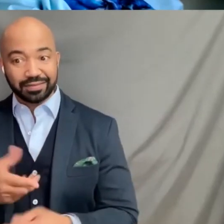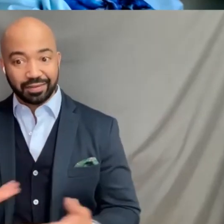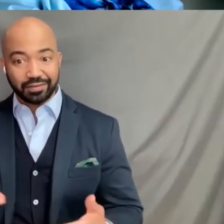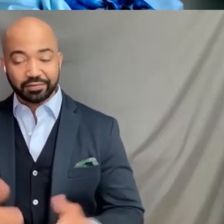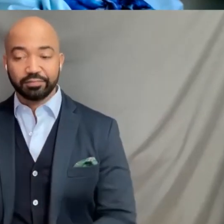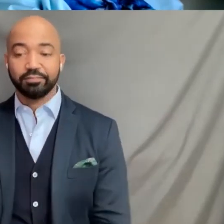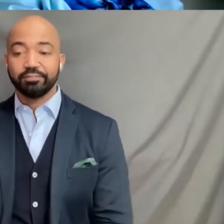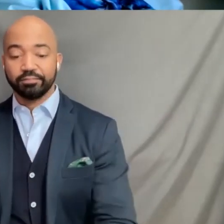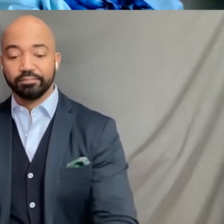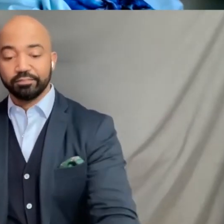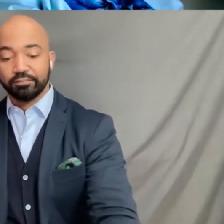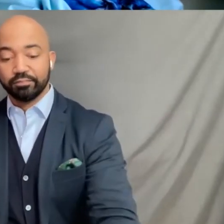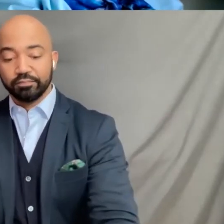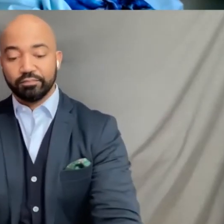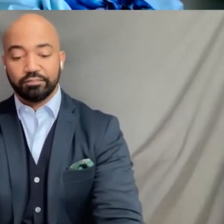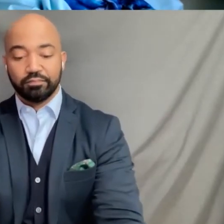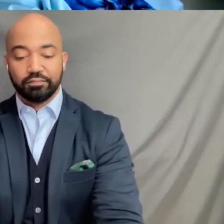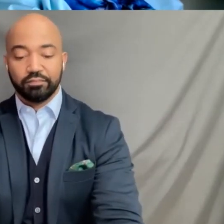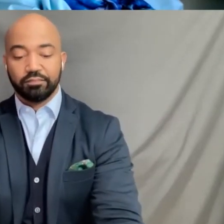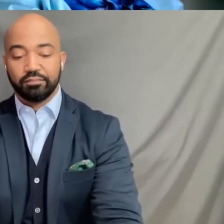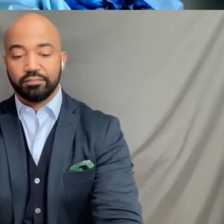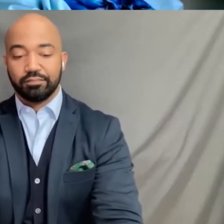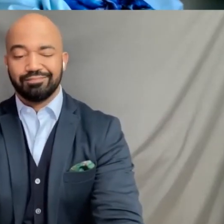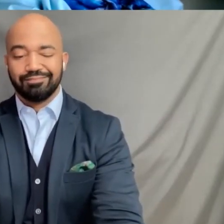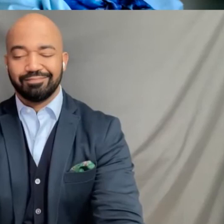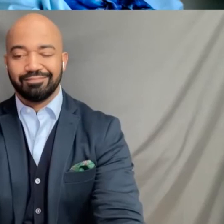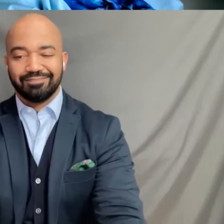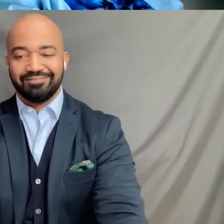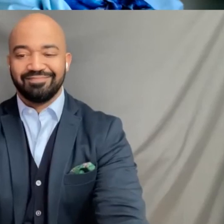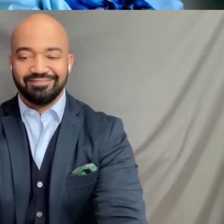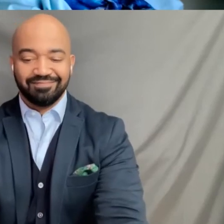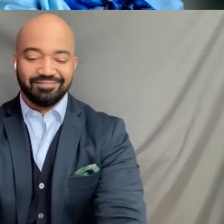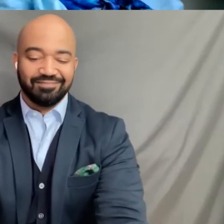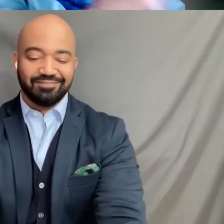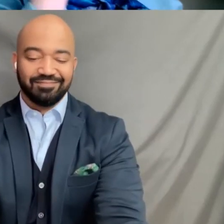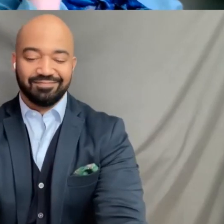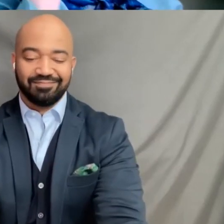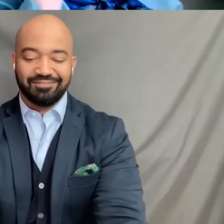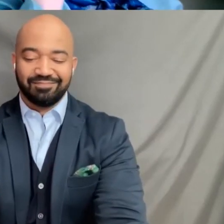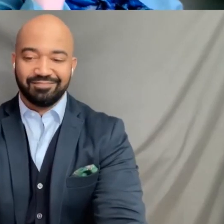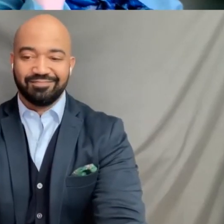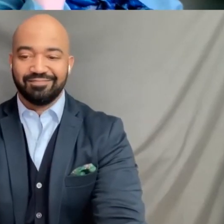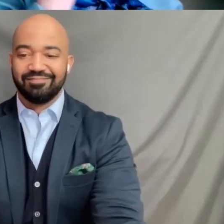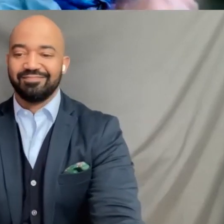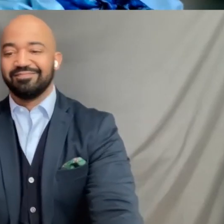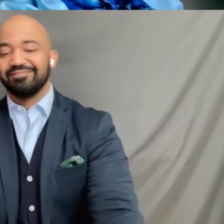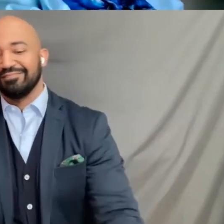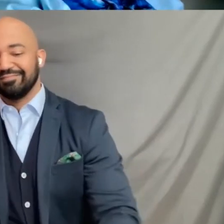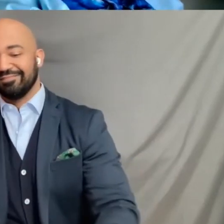Yes, yes and it's four minutes to the hour. So yes, totally yes.